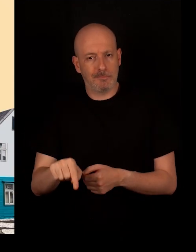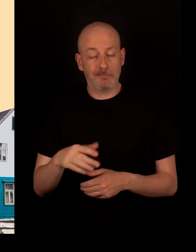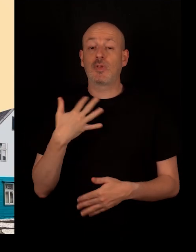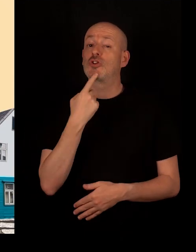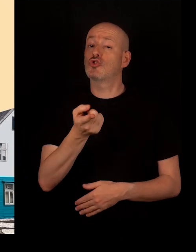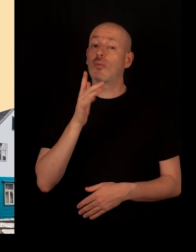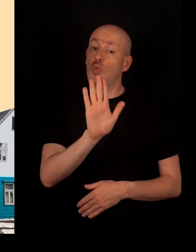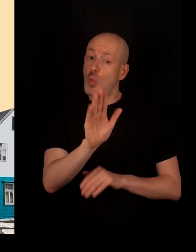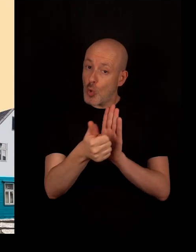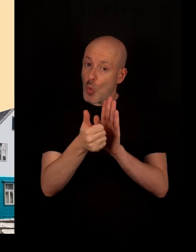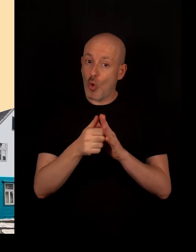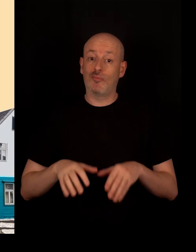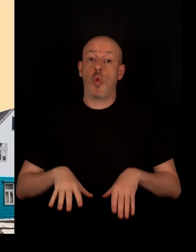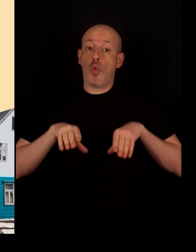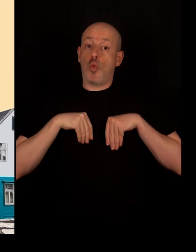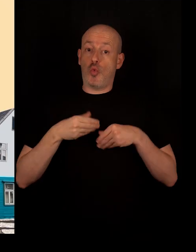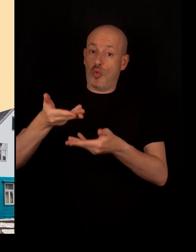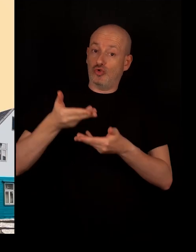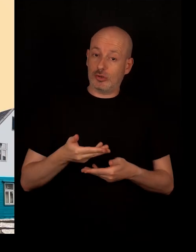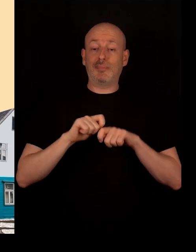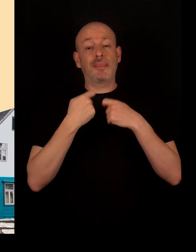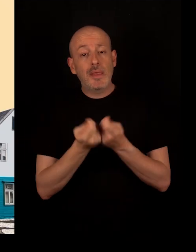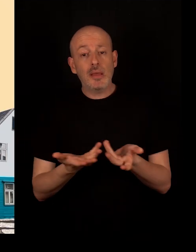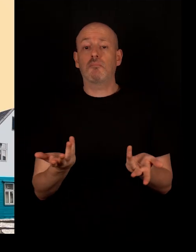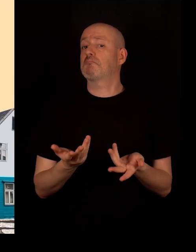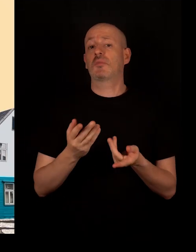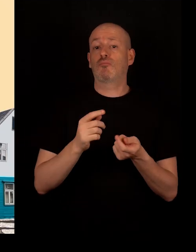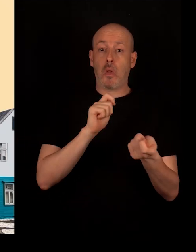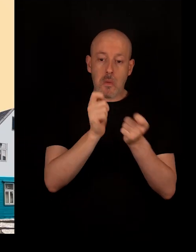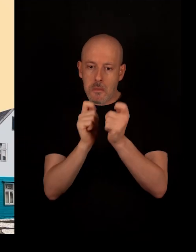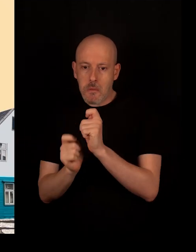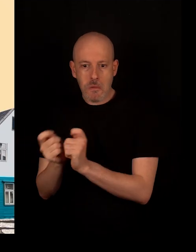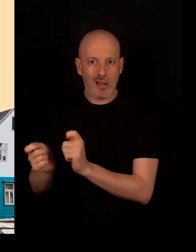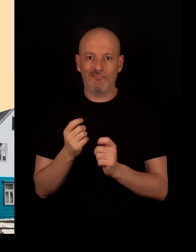As I said, your role as a host, the team, any changes that might happen